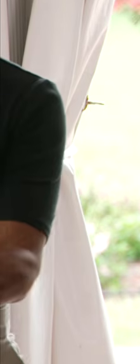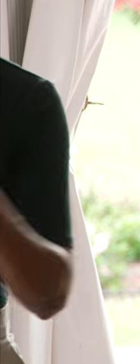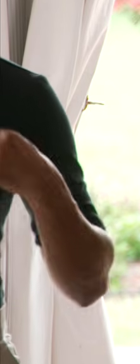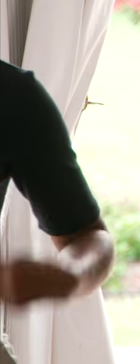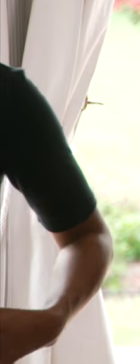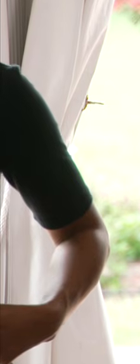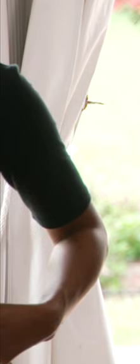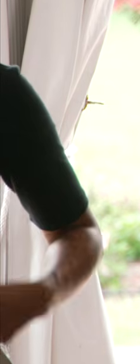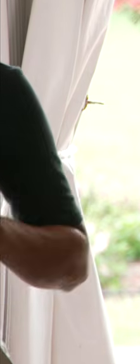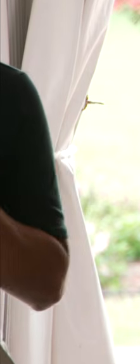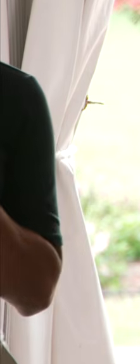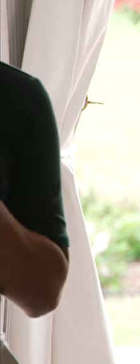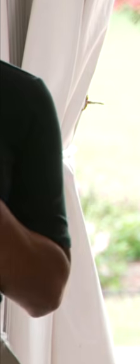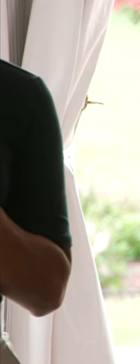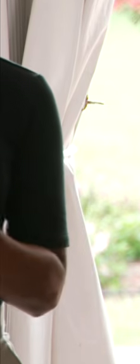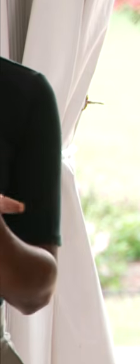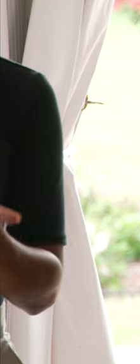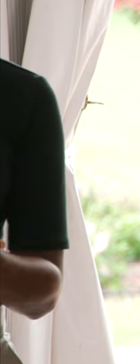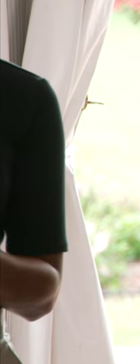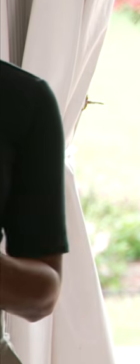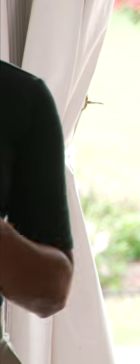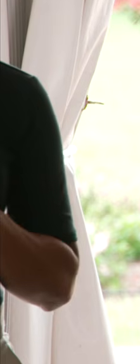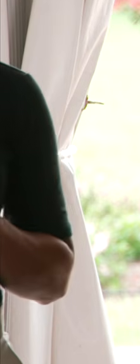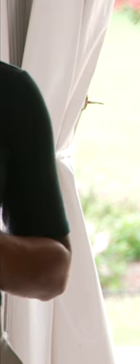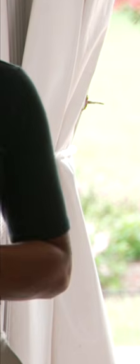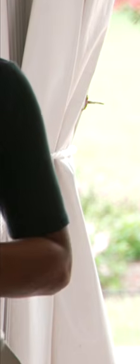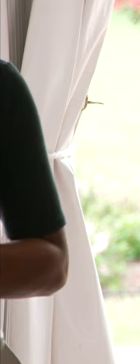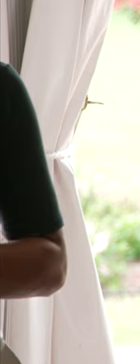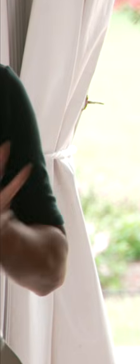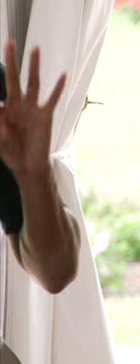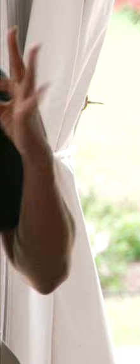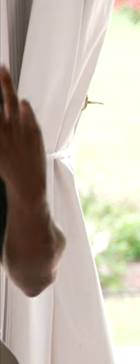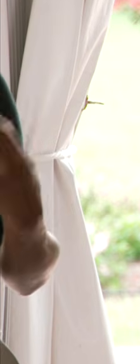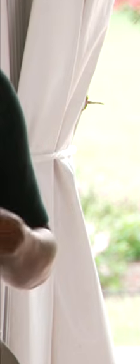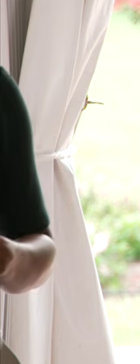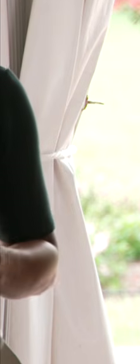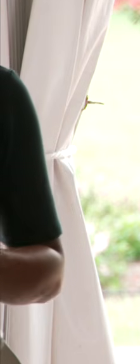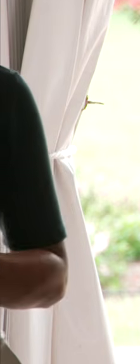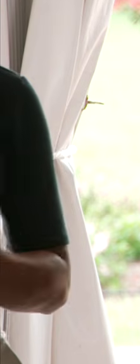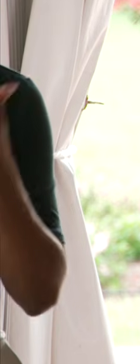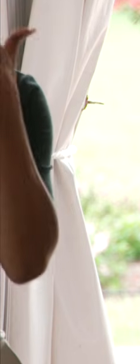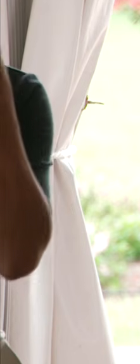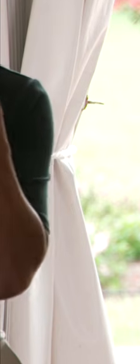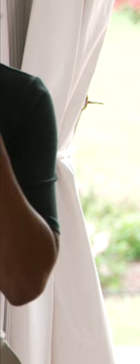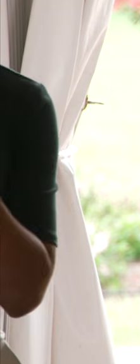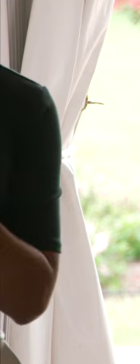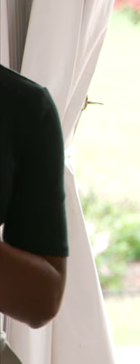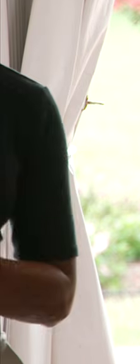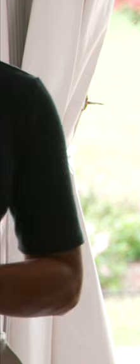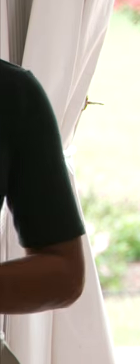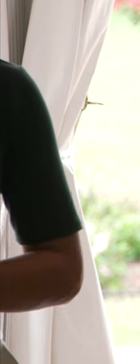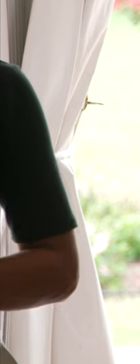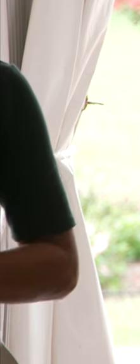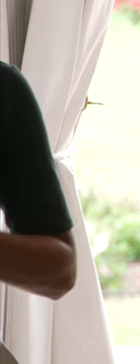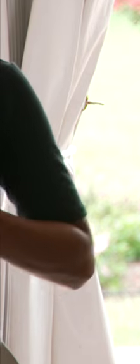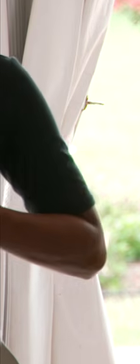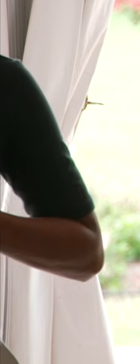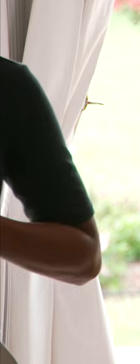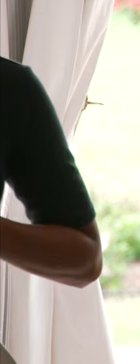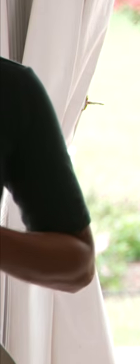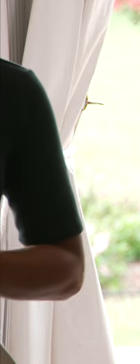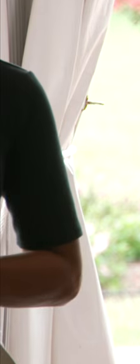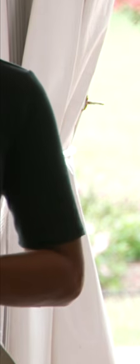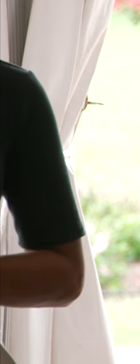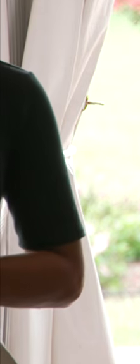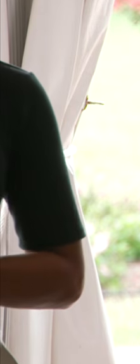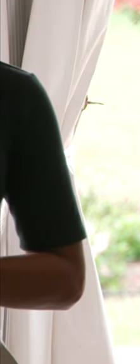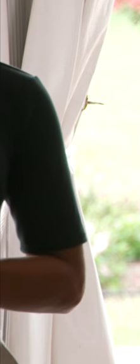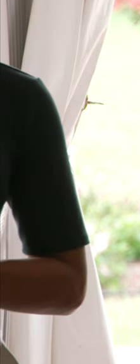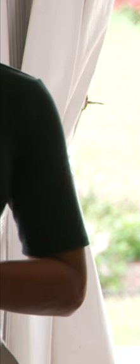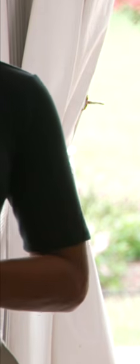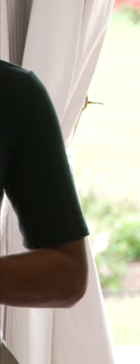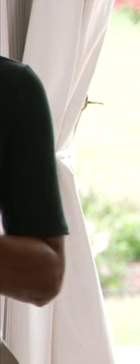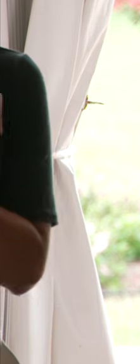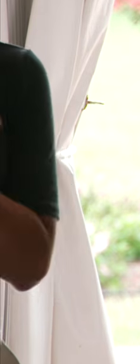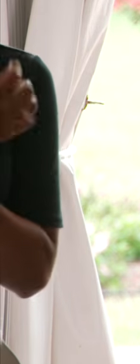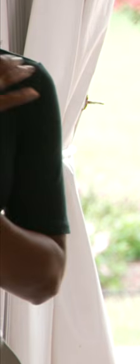beloved ones. Our precious fathers, our adoring grandfathers, our loving and protective brothers,